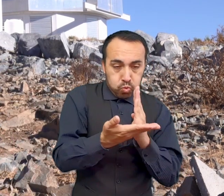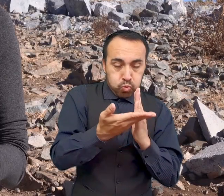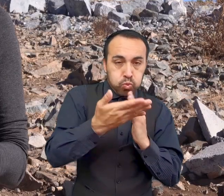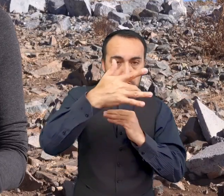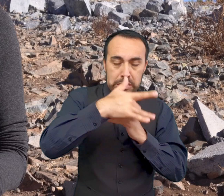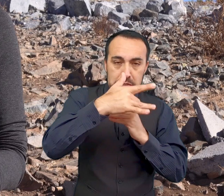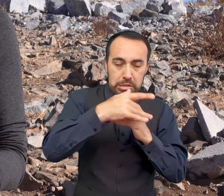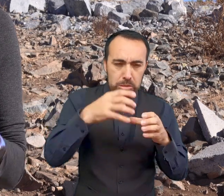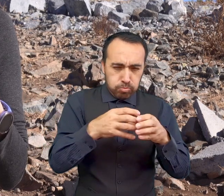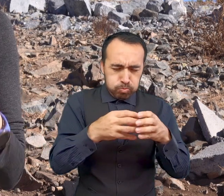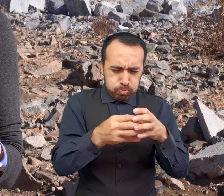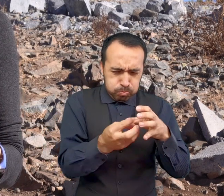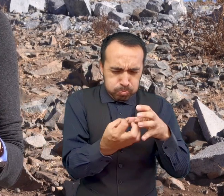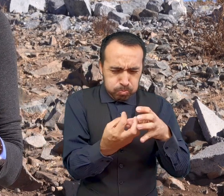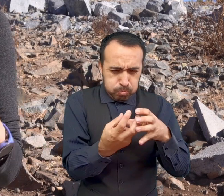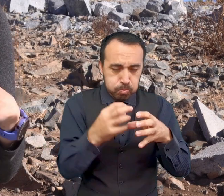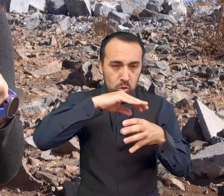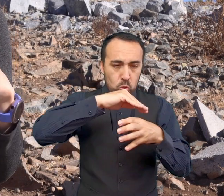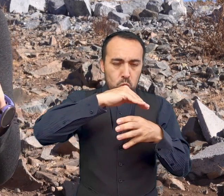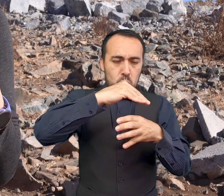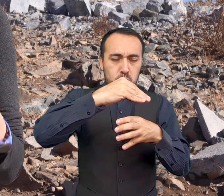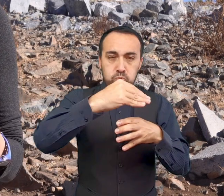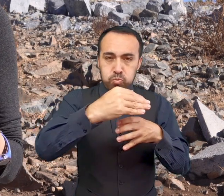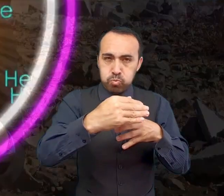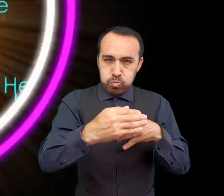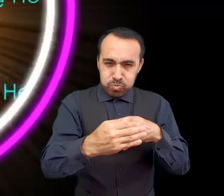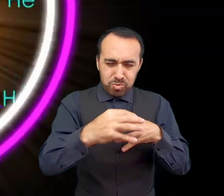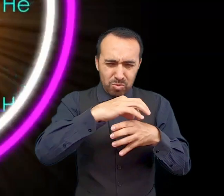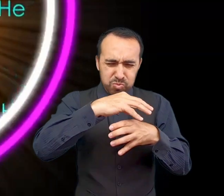Eventually, the core reaches temperatures high enough to burn